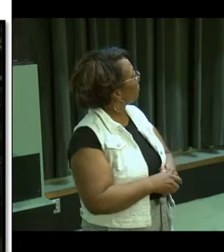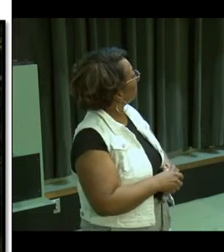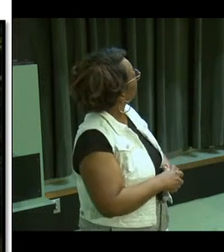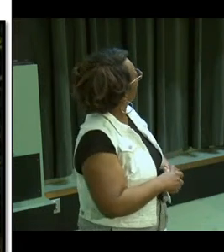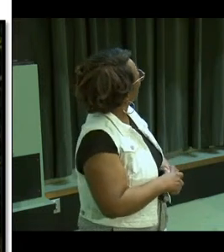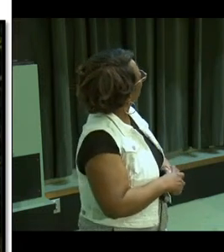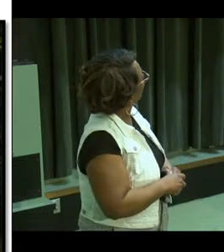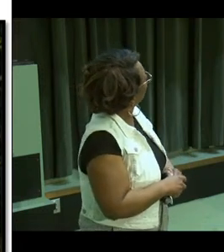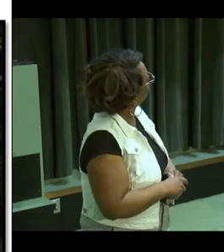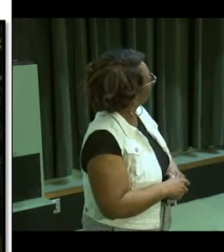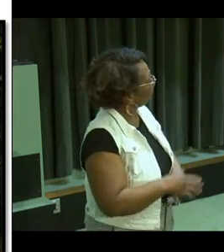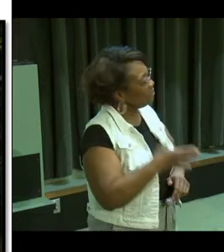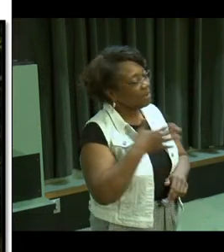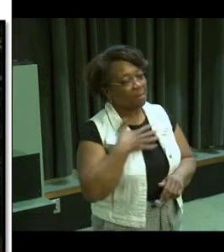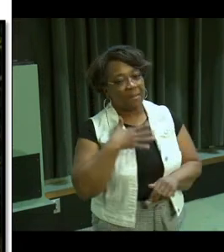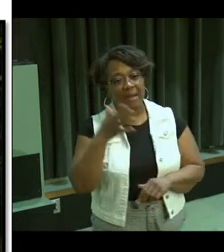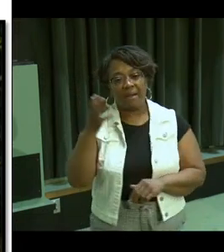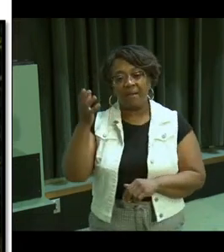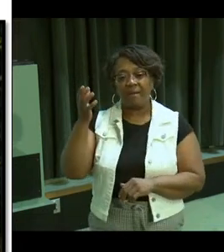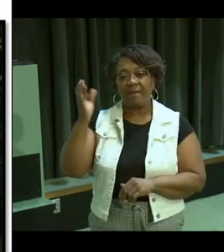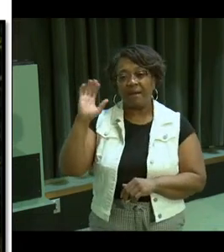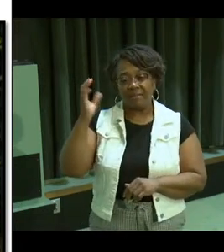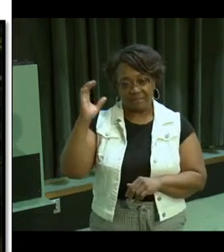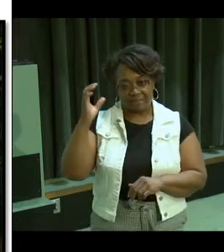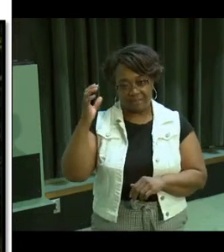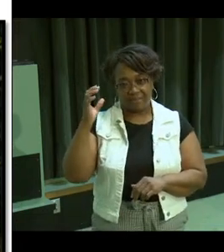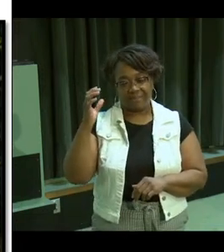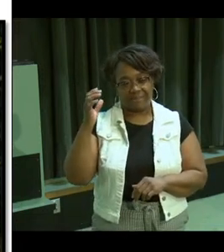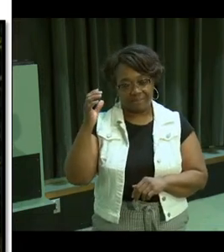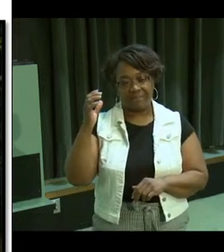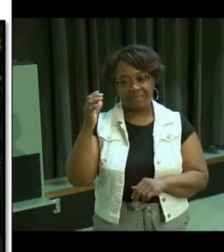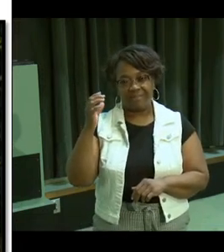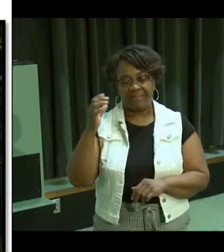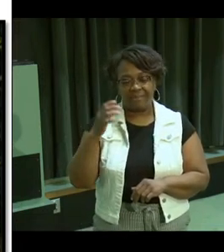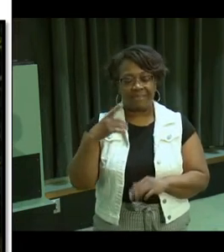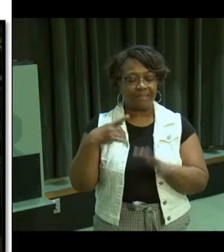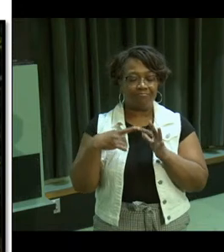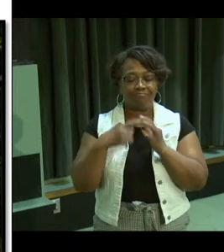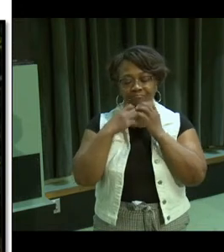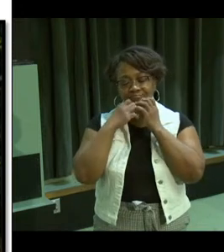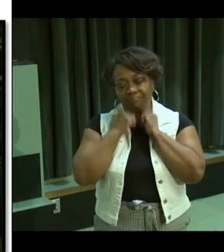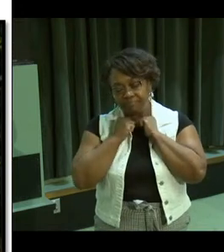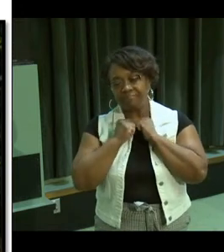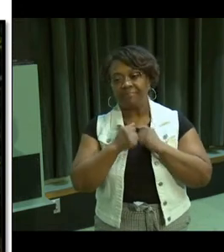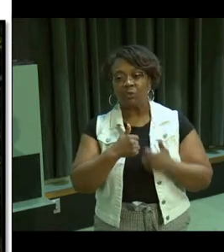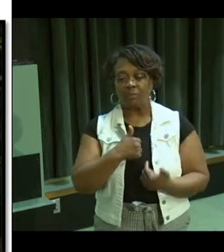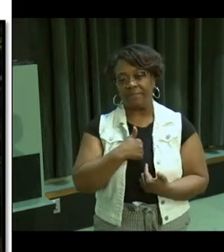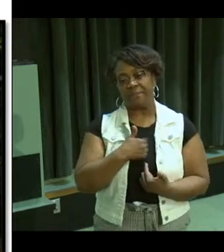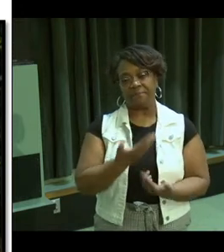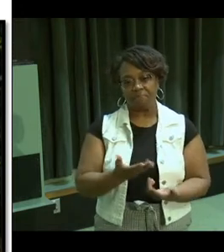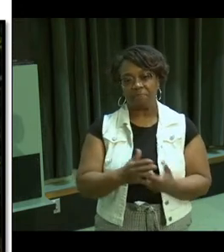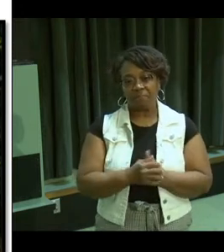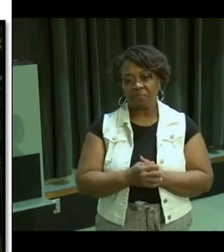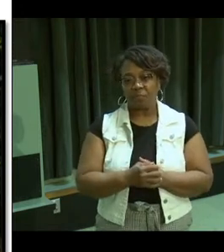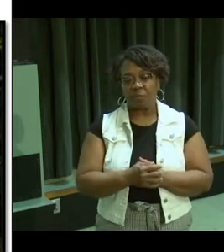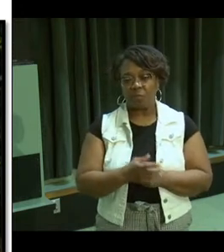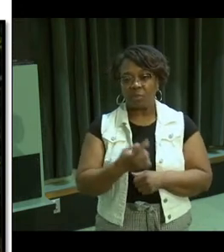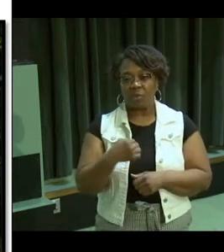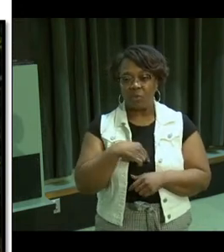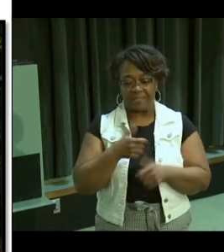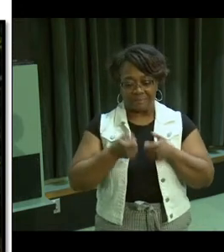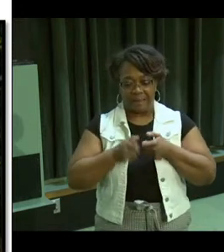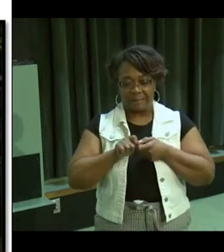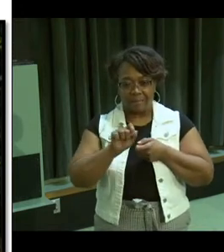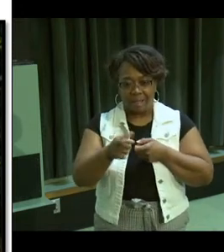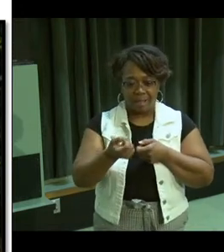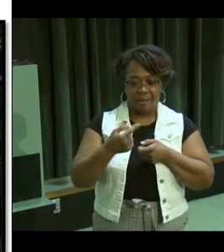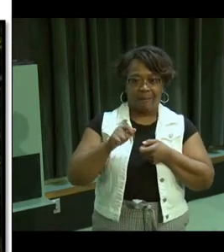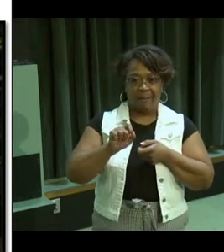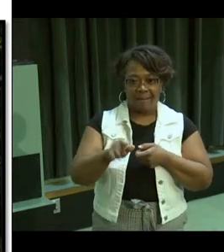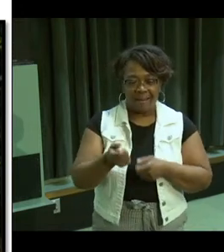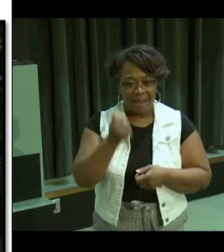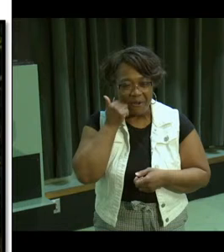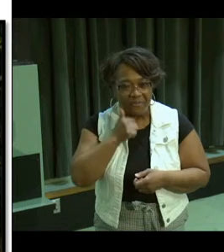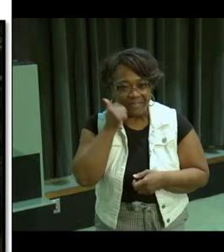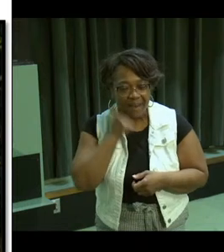is my cousin's, who are just so